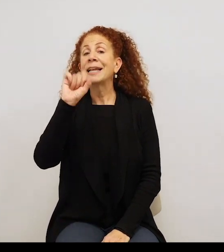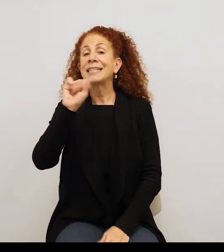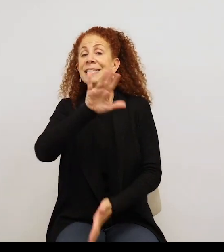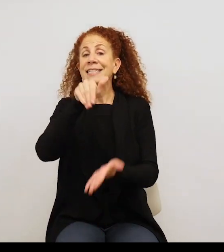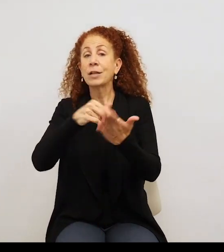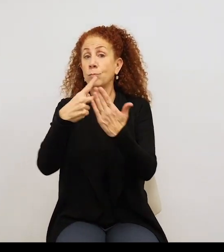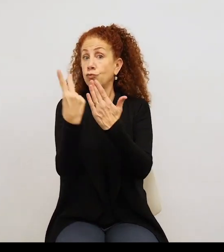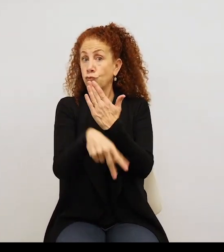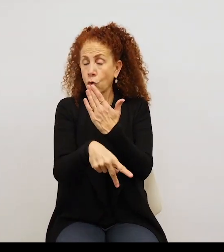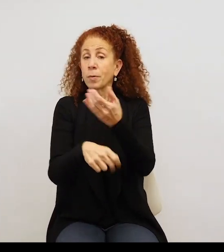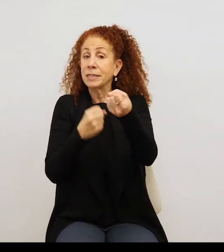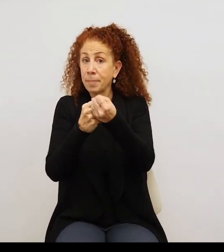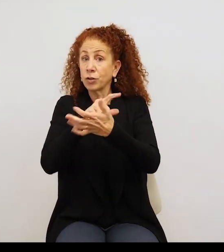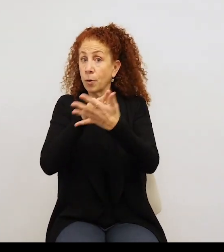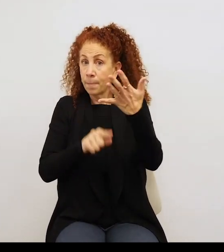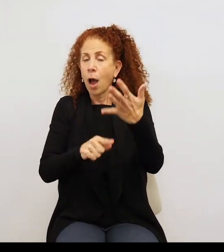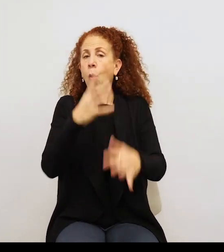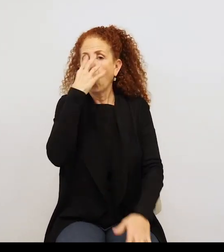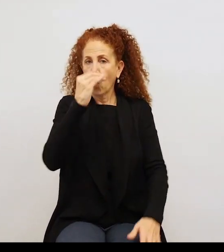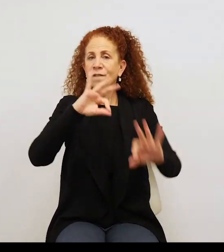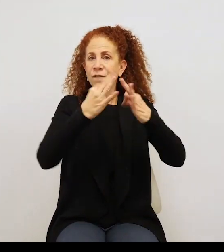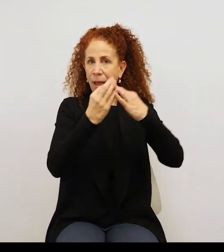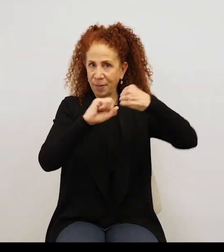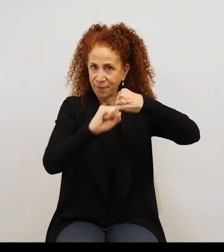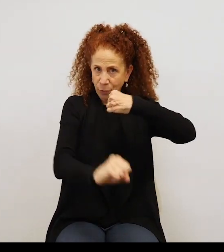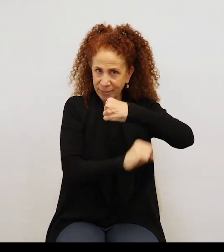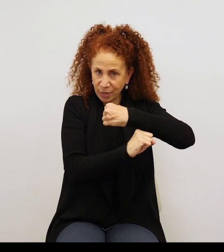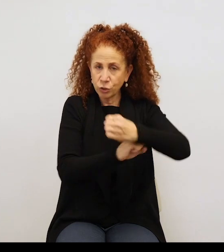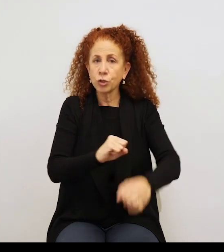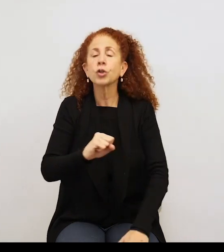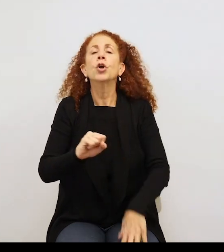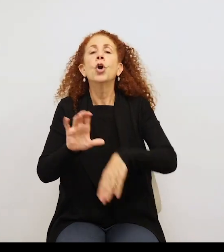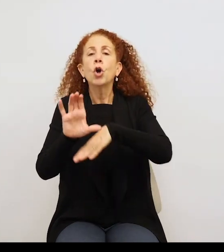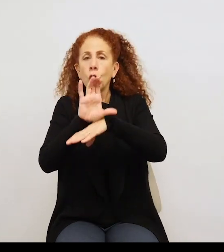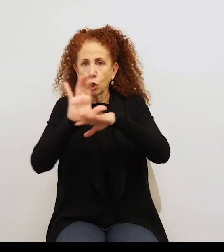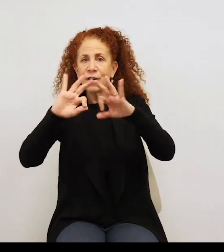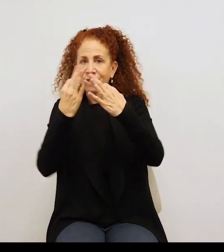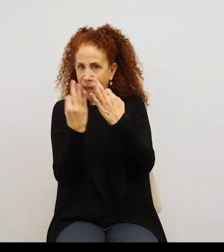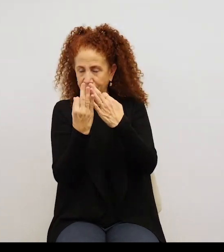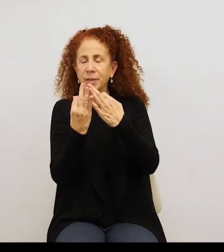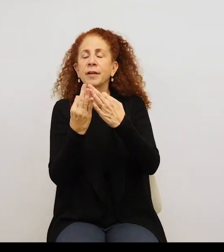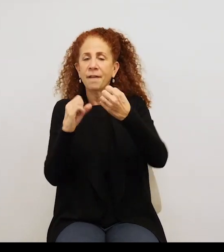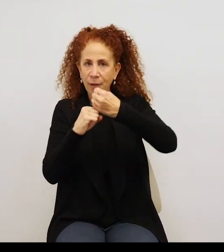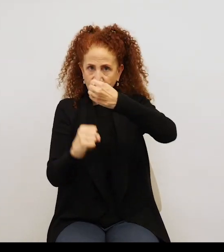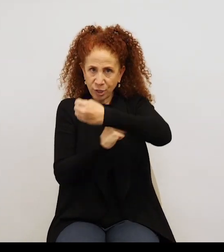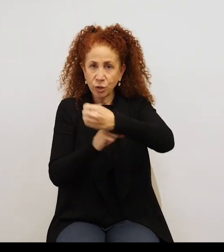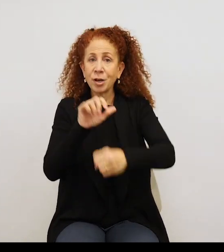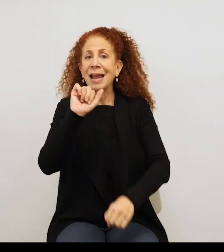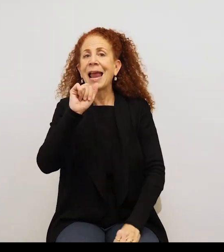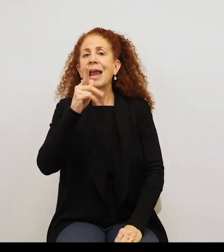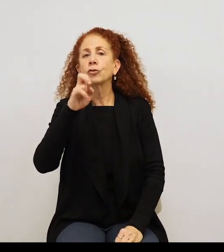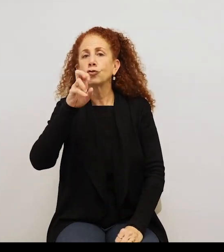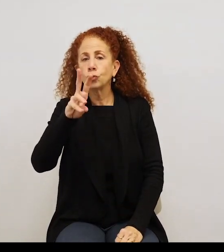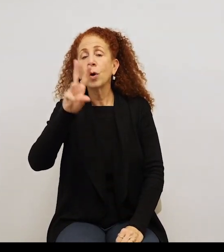is generously sponsored by the Wolf Family Foundation, the Hershey Family Foundation, the Andrew W Mellon Foundation,